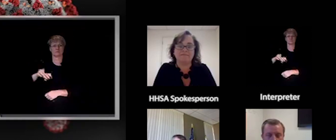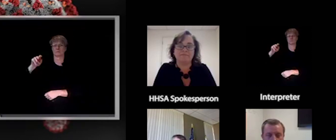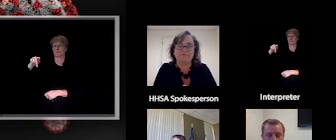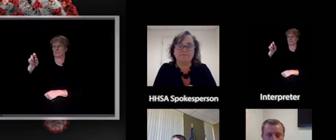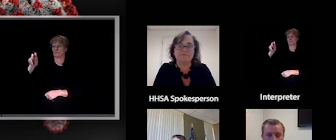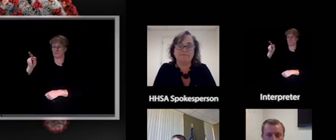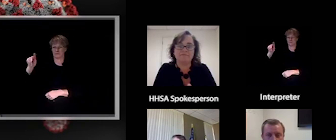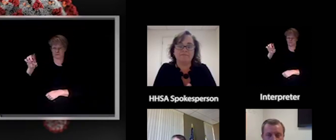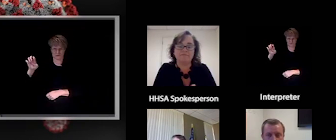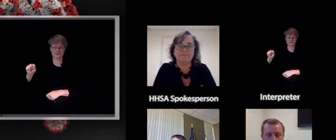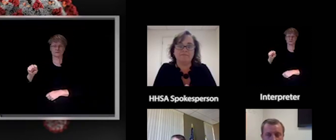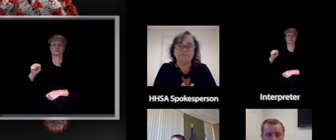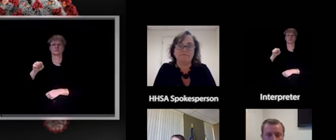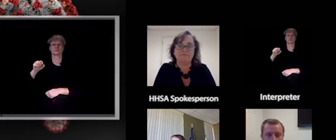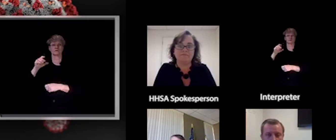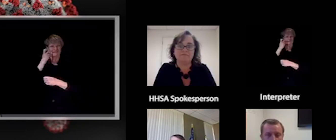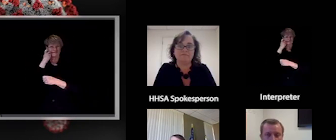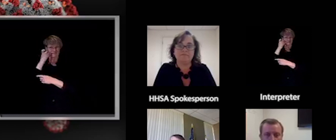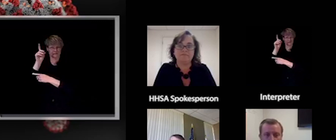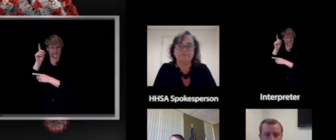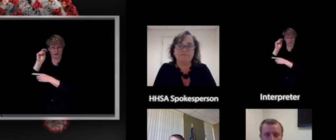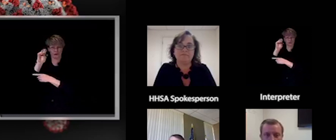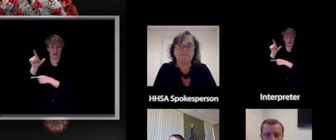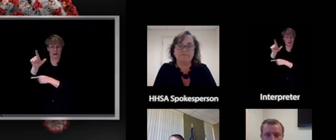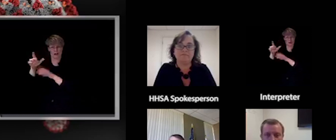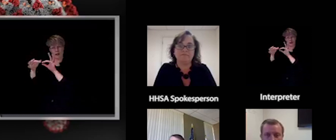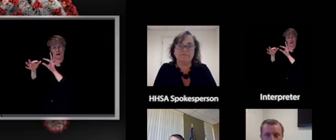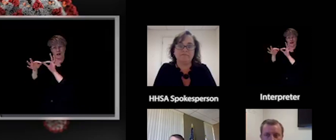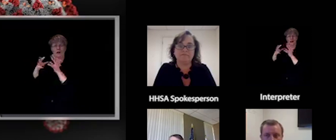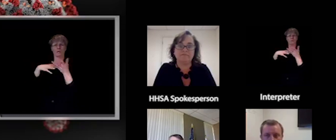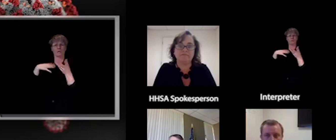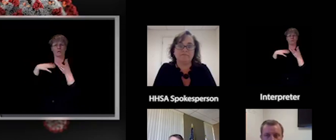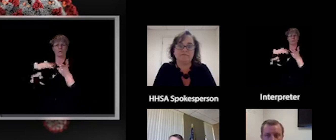talked about. Maybe just starting with our Board of Supervisors, who’ve been engaged